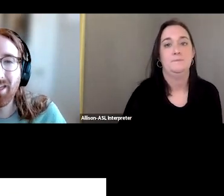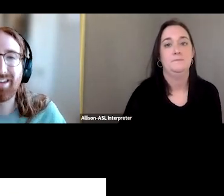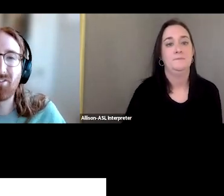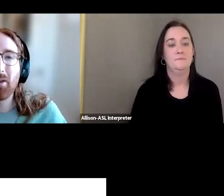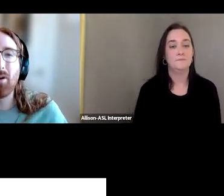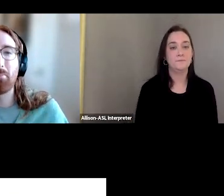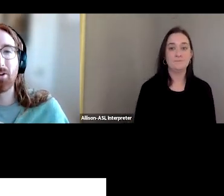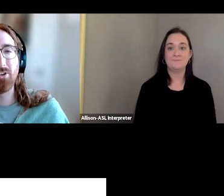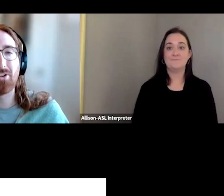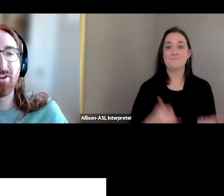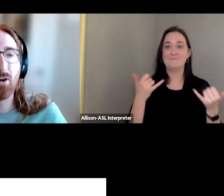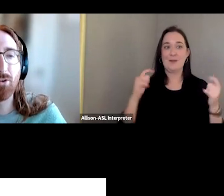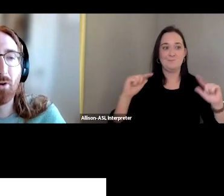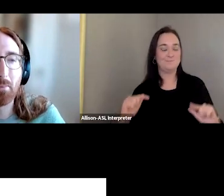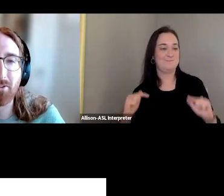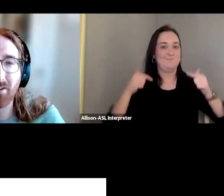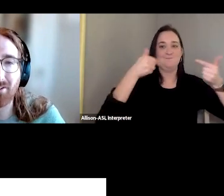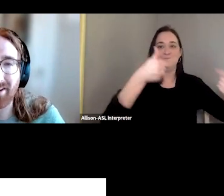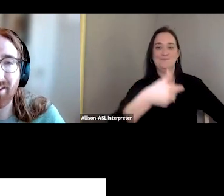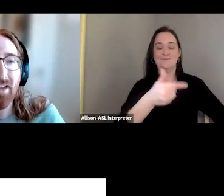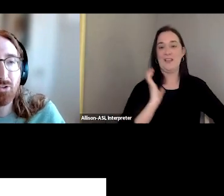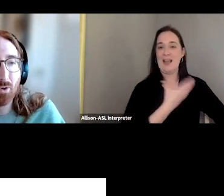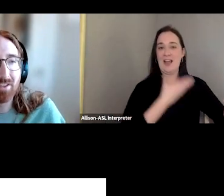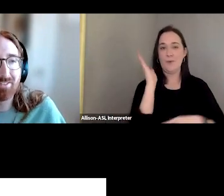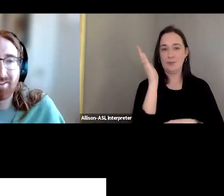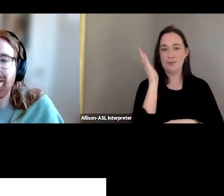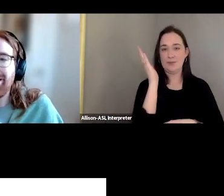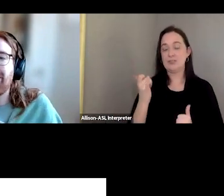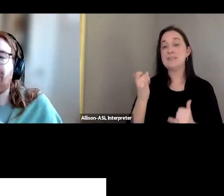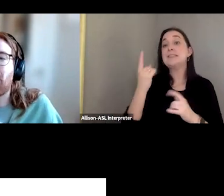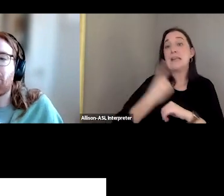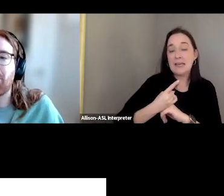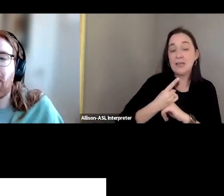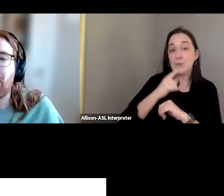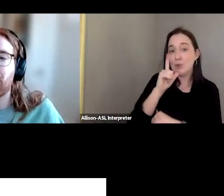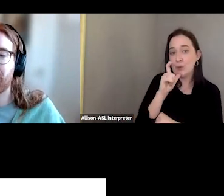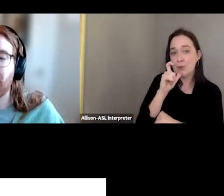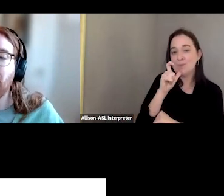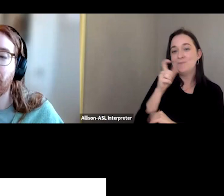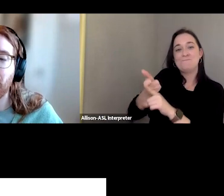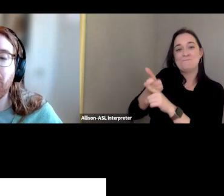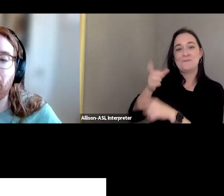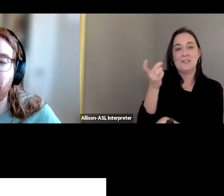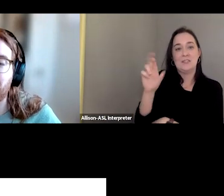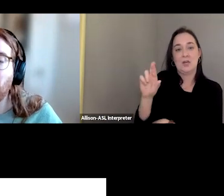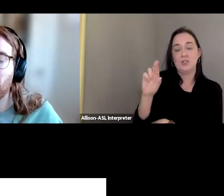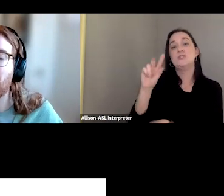And with that, it is my great pleasure to turn it over to our presenter today. Joining us today is Doctor Ty Luster, associate professor